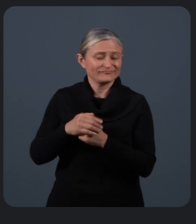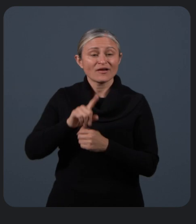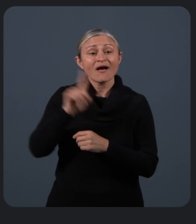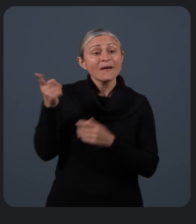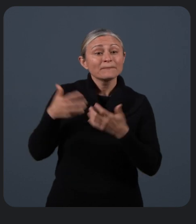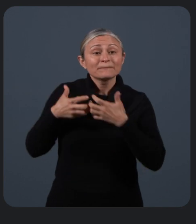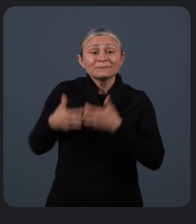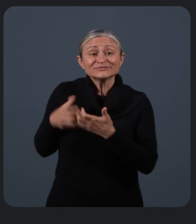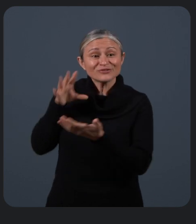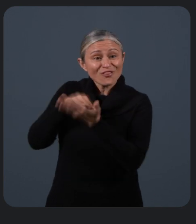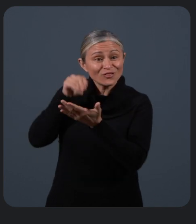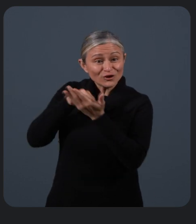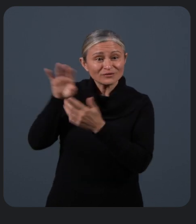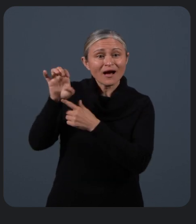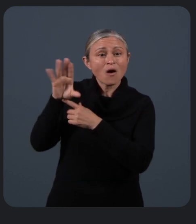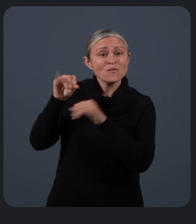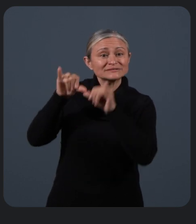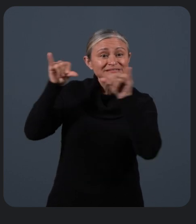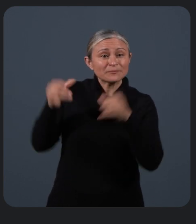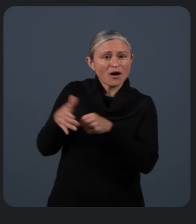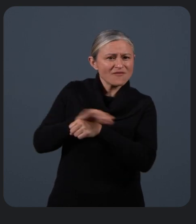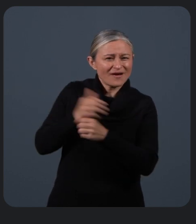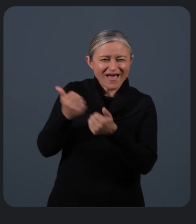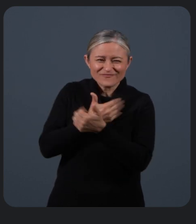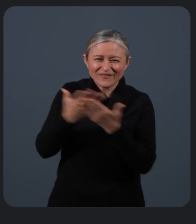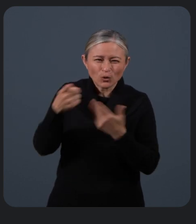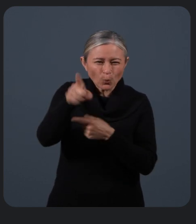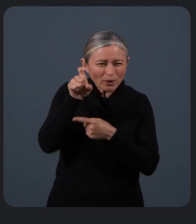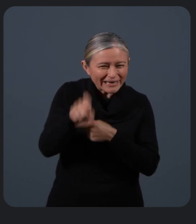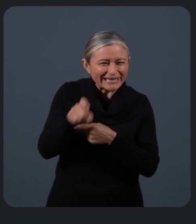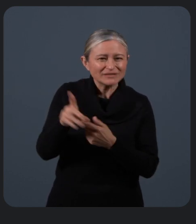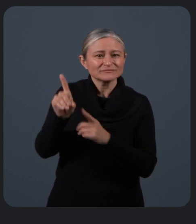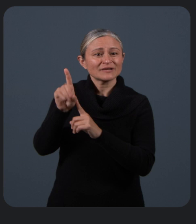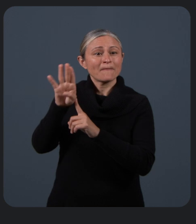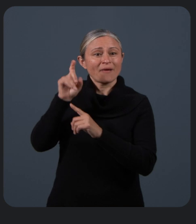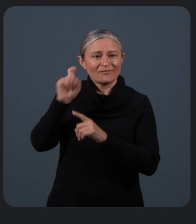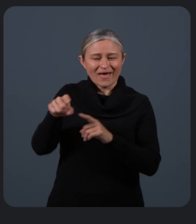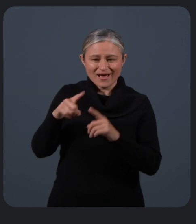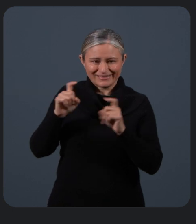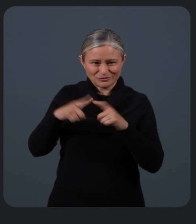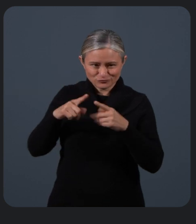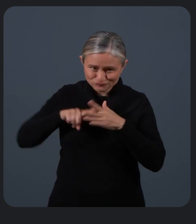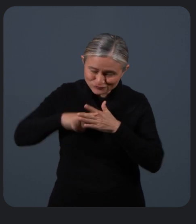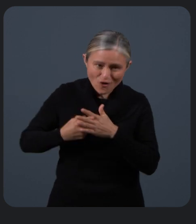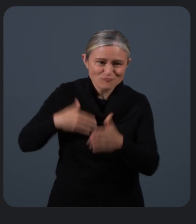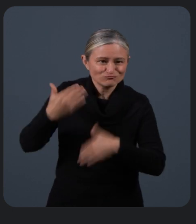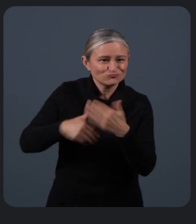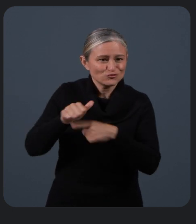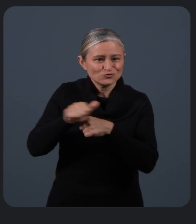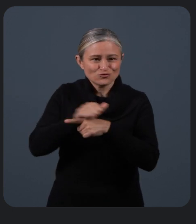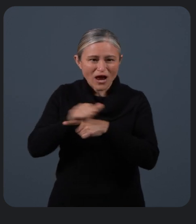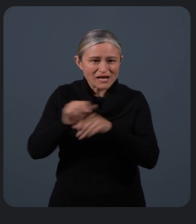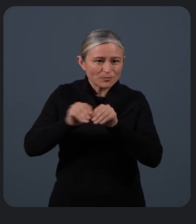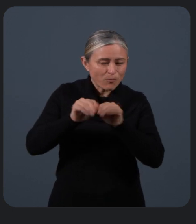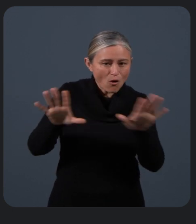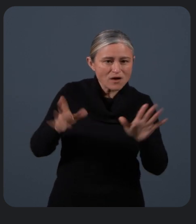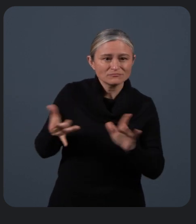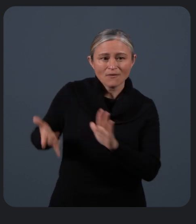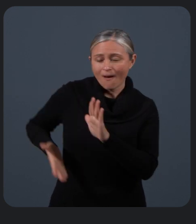covers everything you need, from the data that gets the ball rolling to training, deployment, operations, all while providing